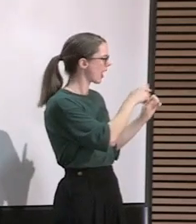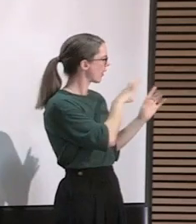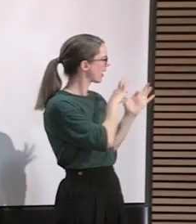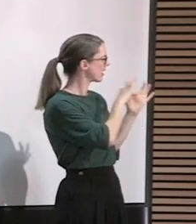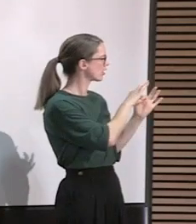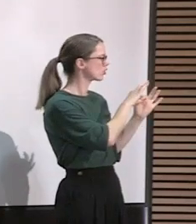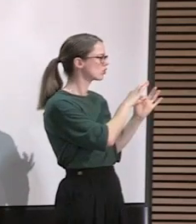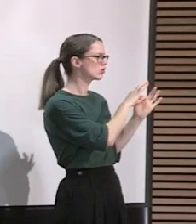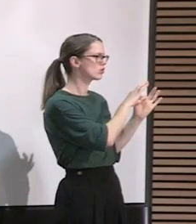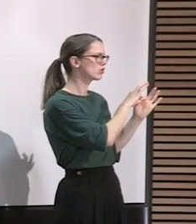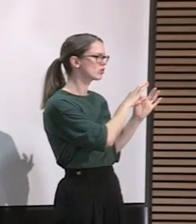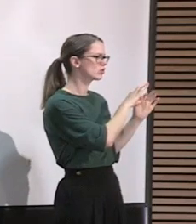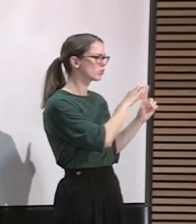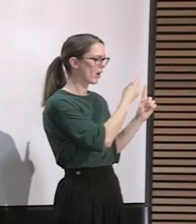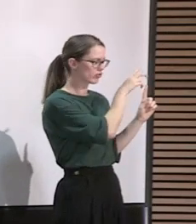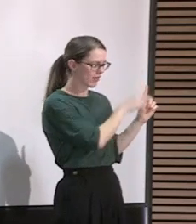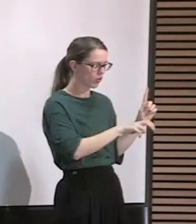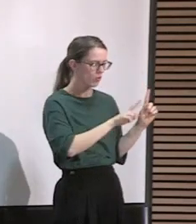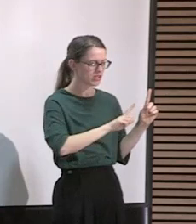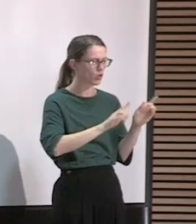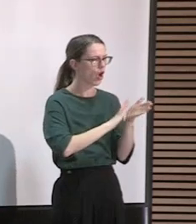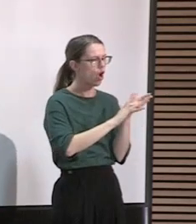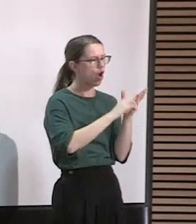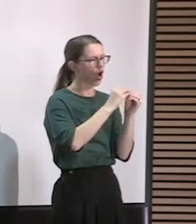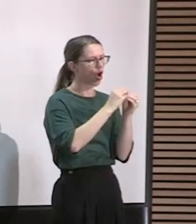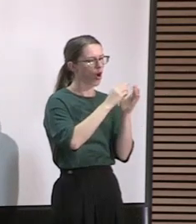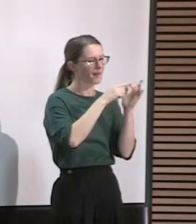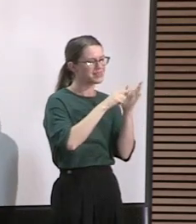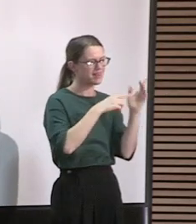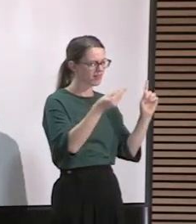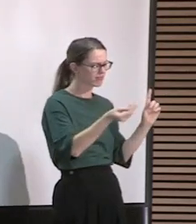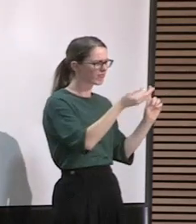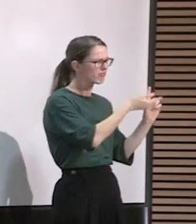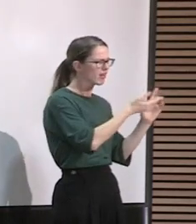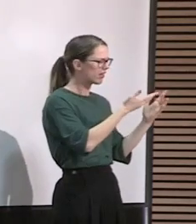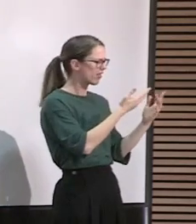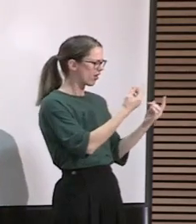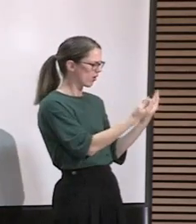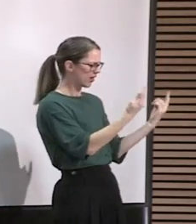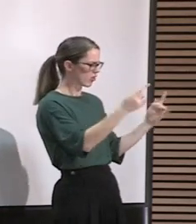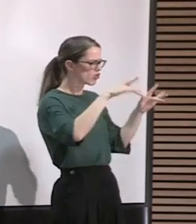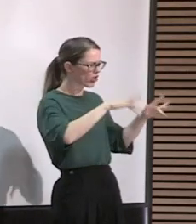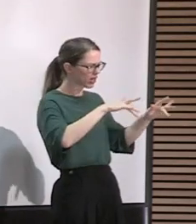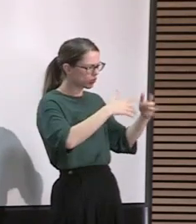person who had previously been